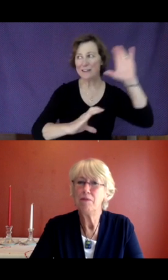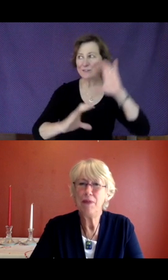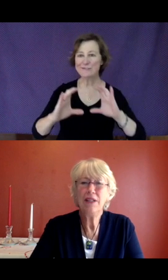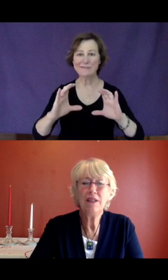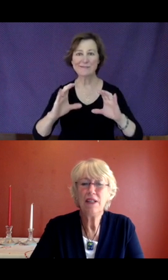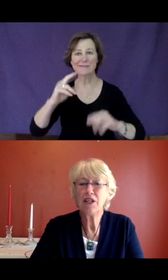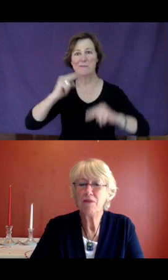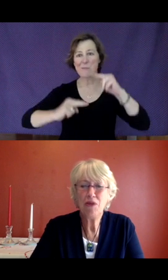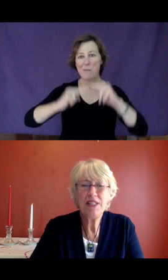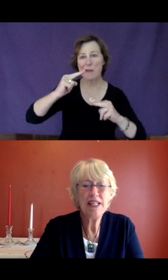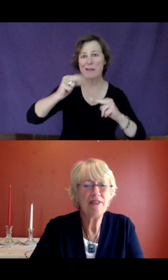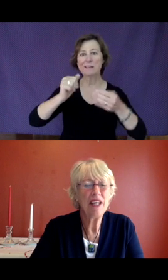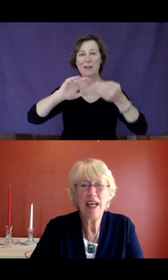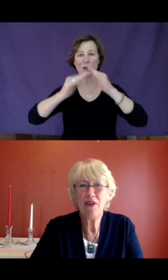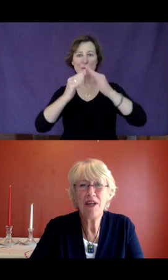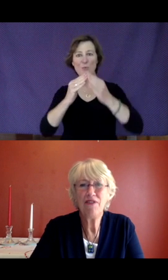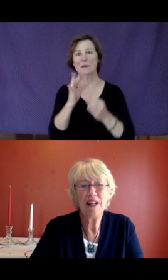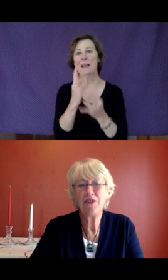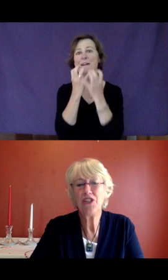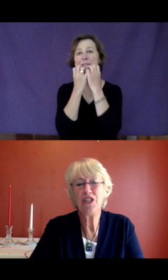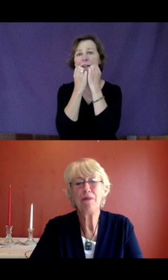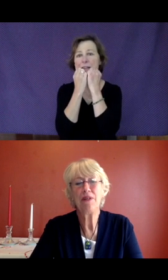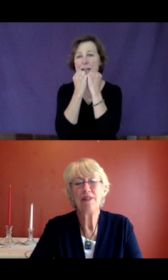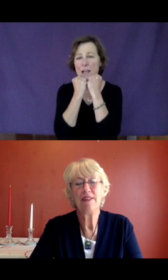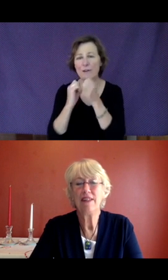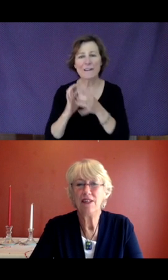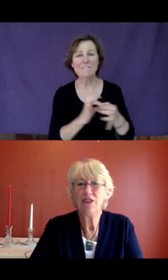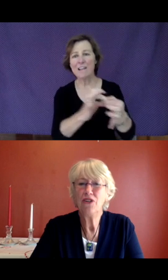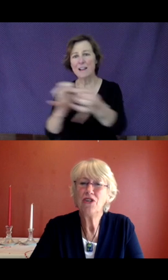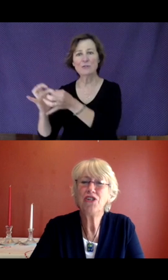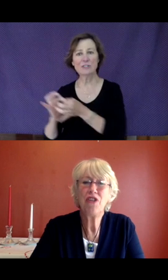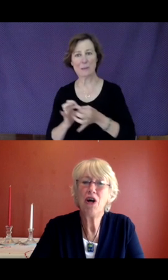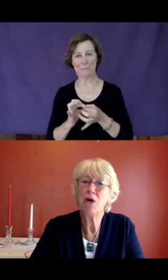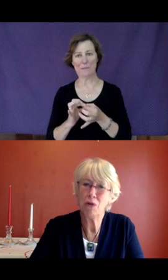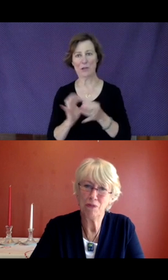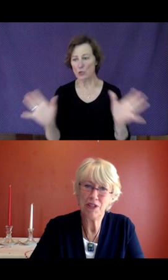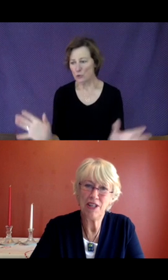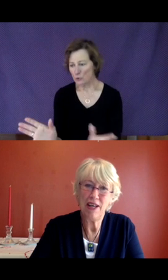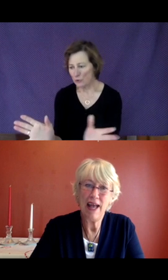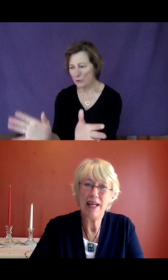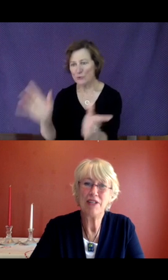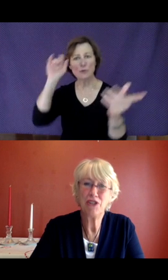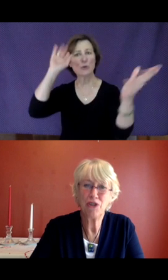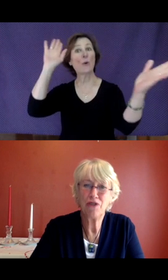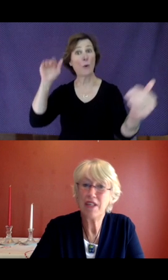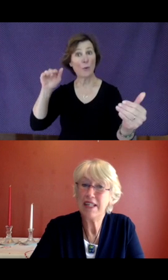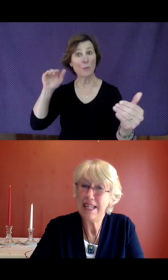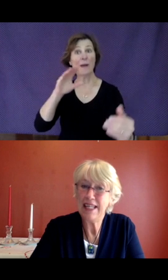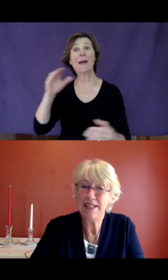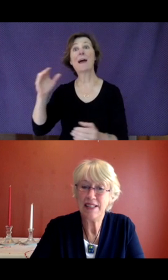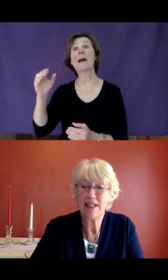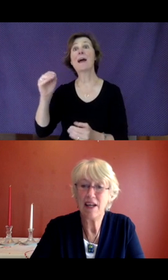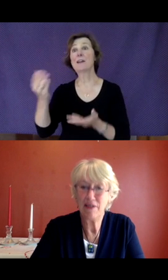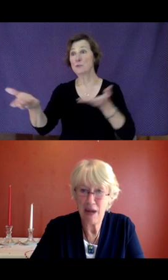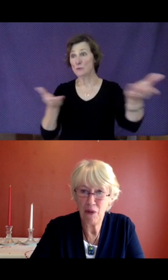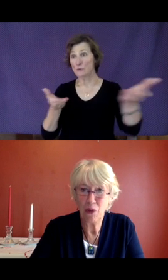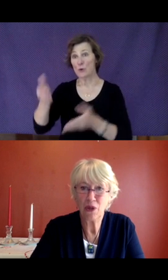Build a community of caring fellowship nurture the hopes and serve the needs of our world